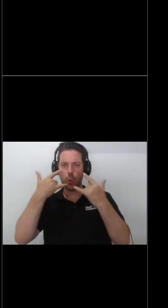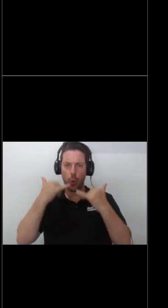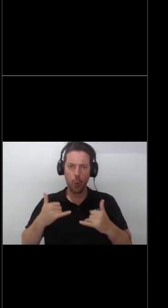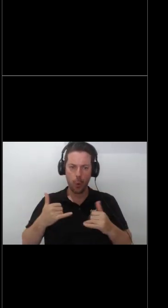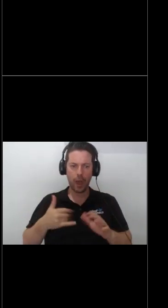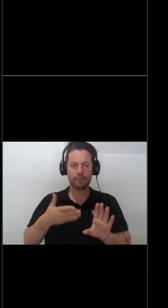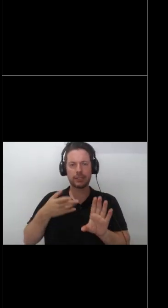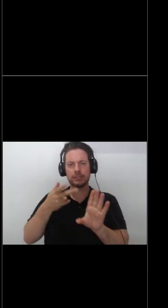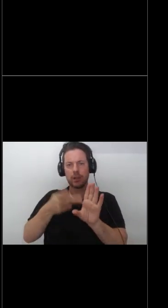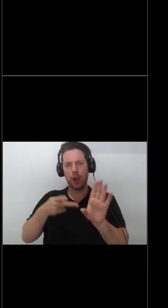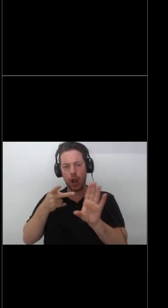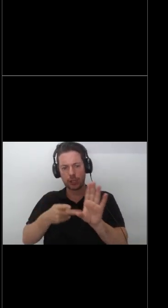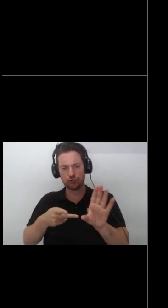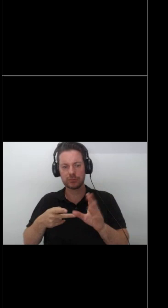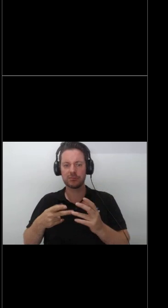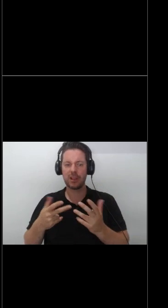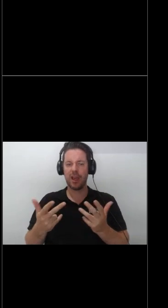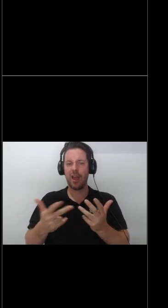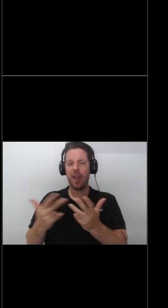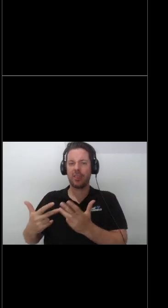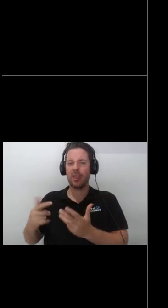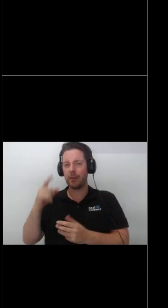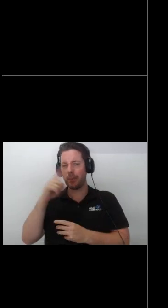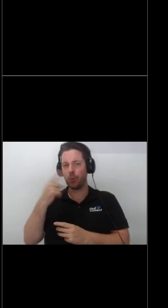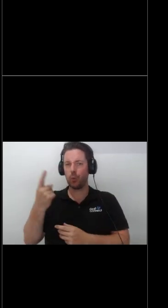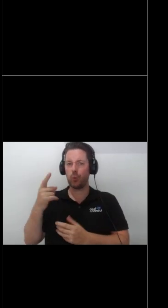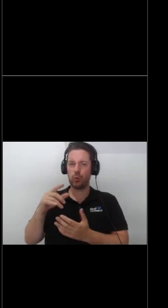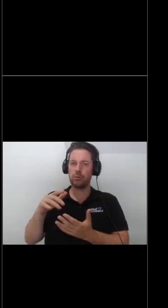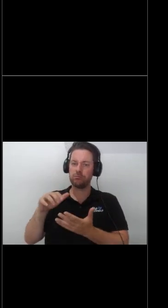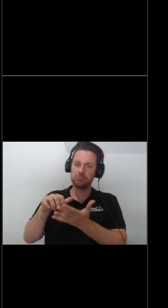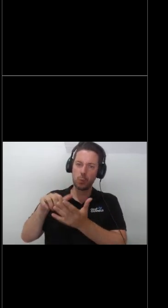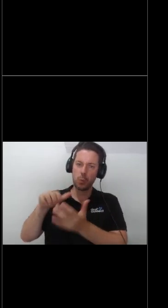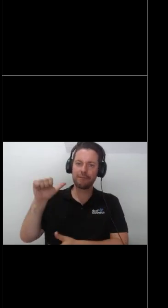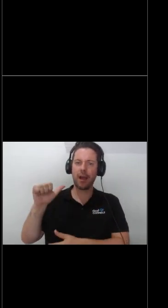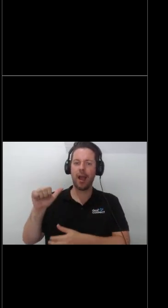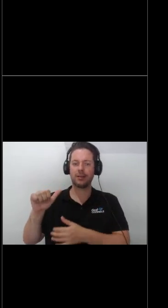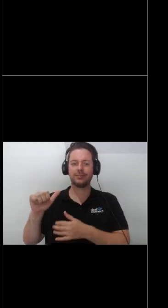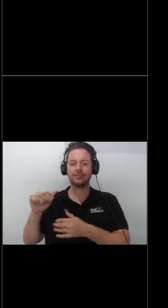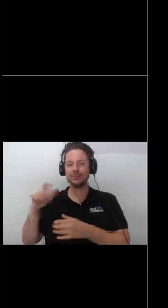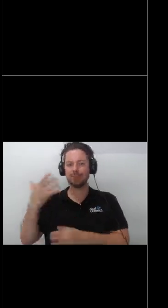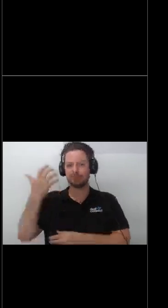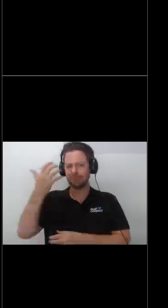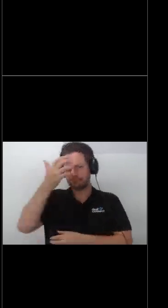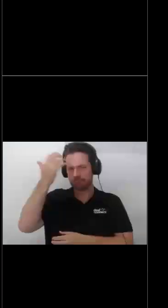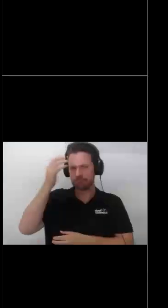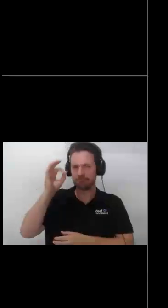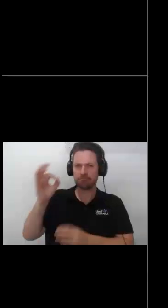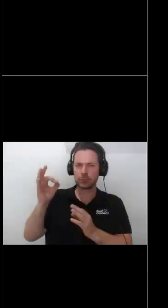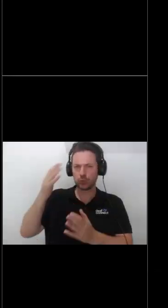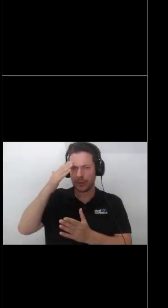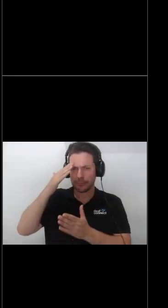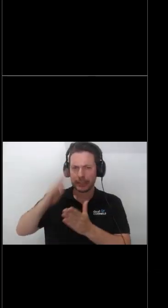and there are other people with relevant qualifications or ex experience.